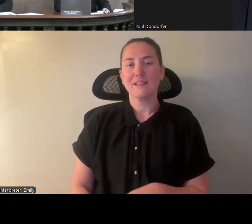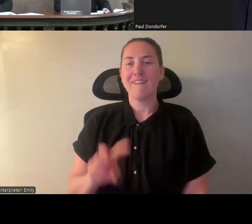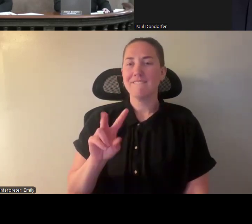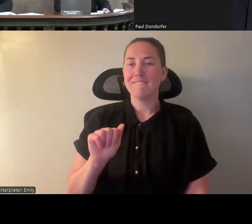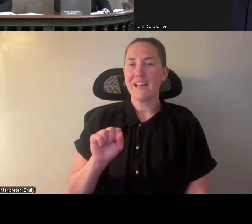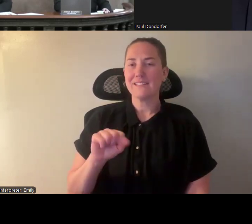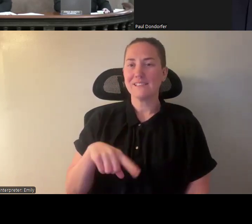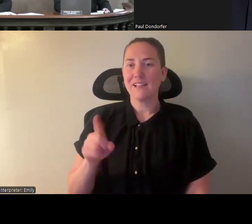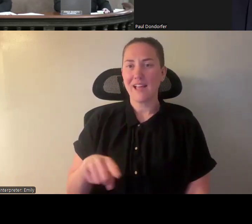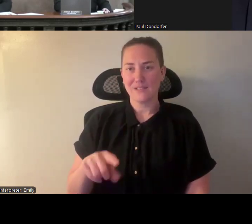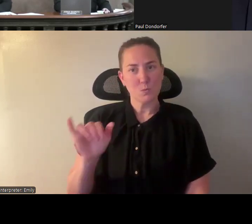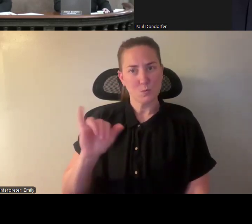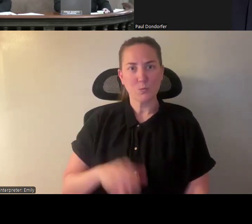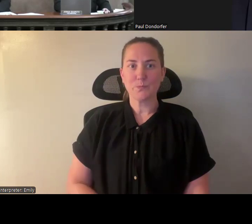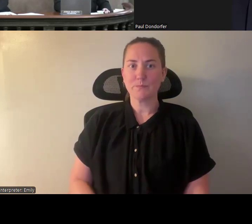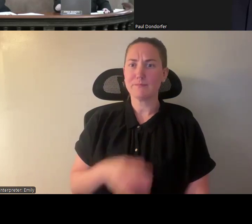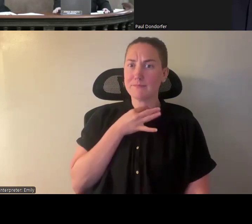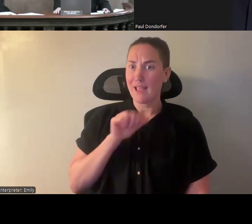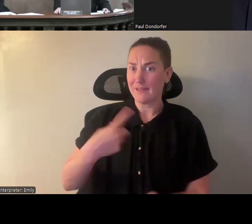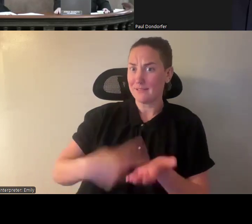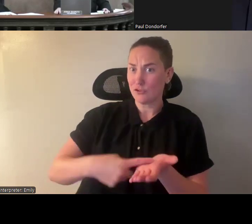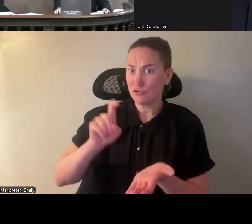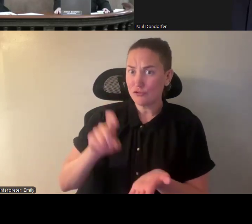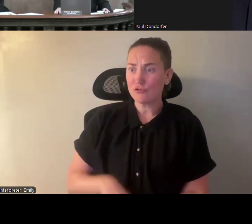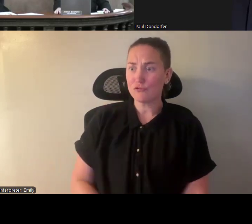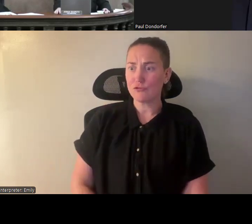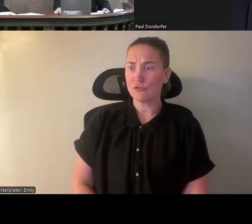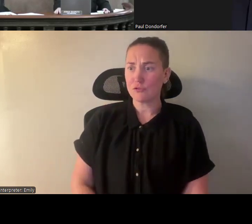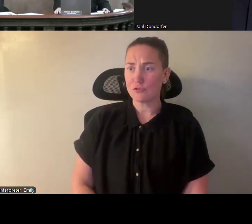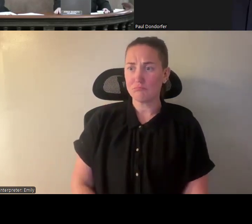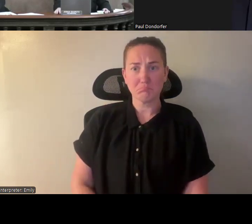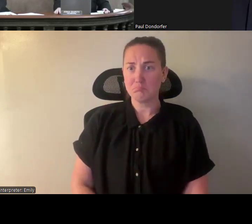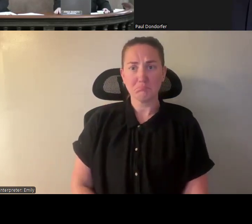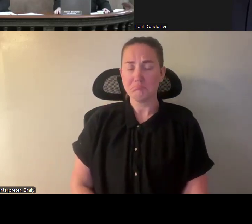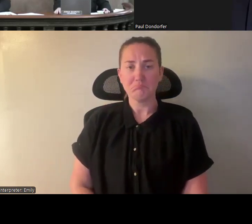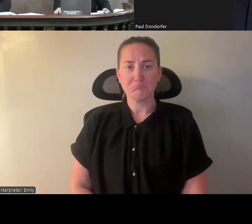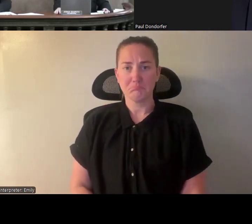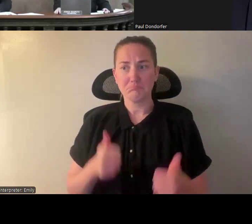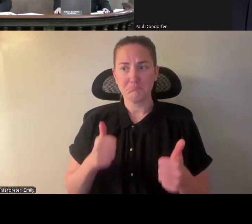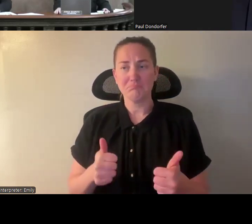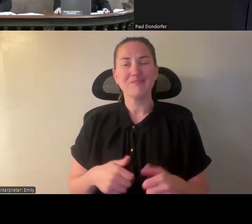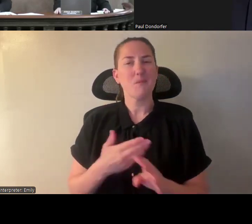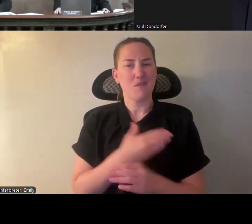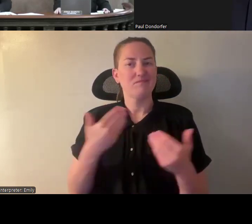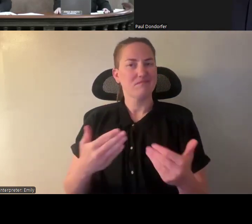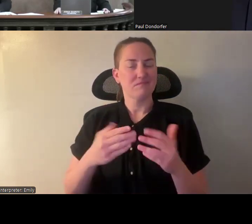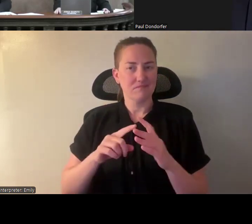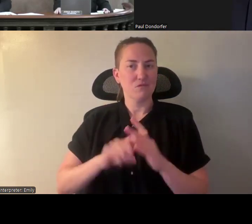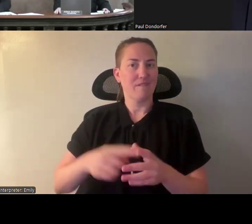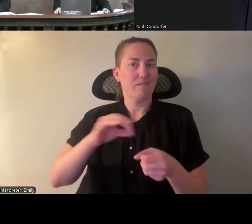on there as well Perfect Is there any discussion Okay So before we get into voting I just want to